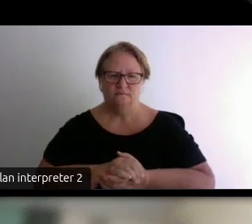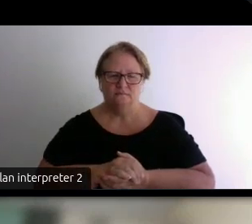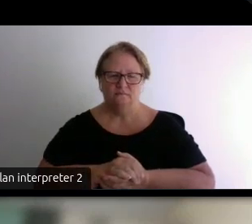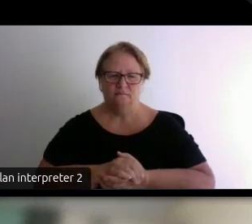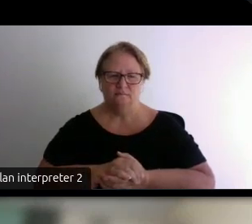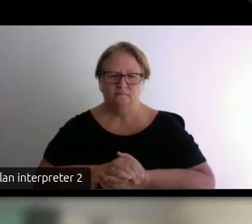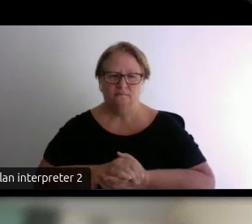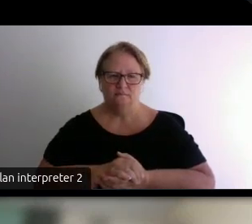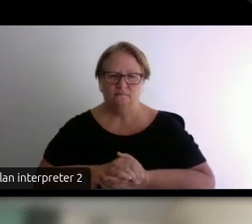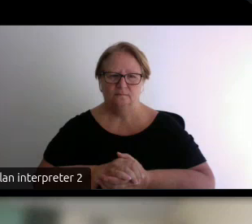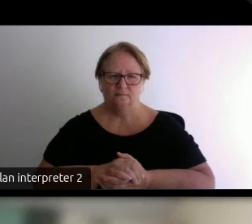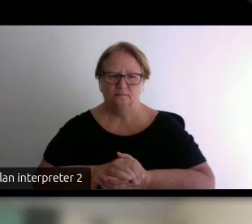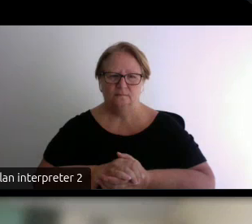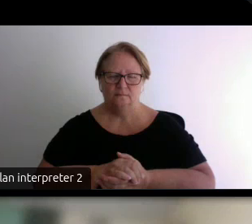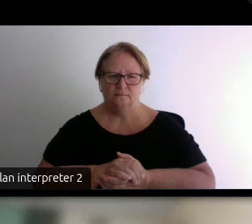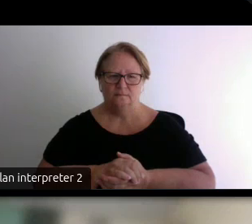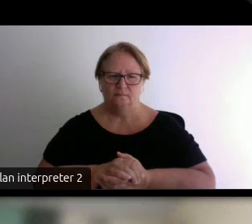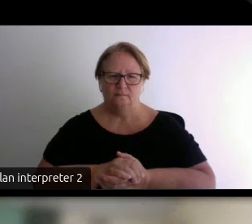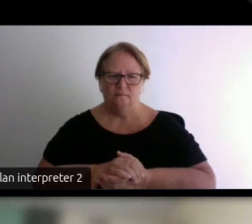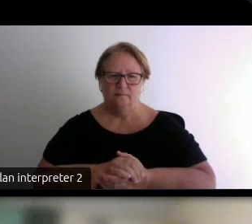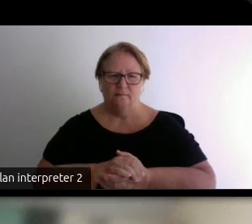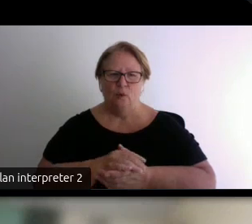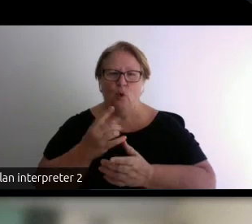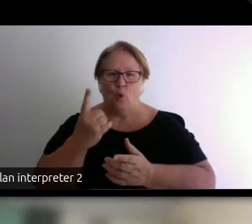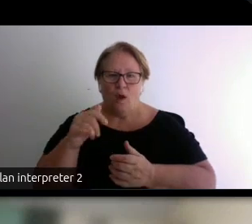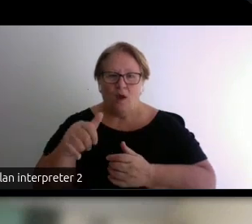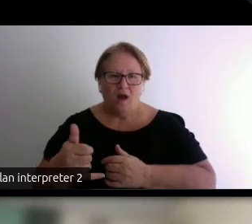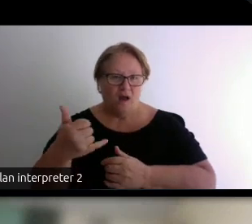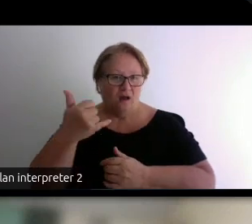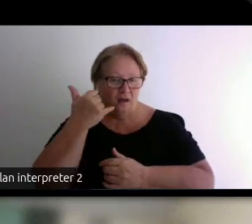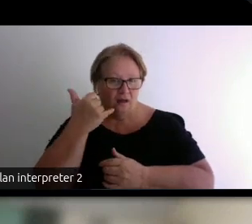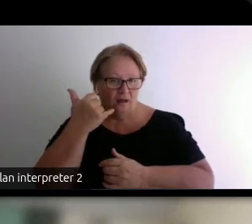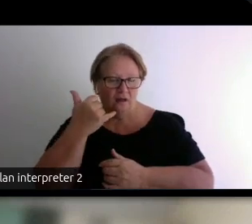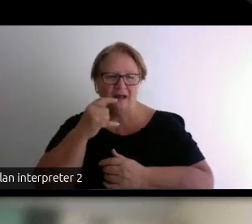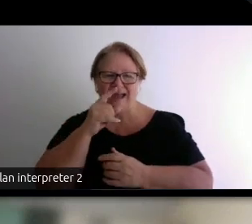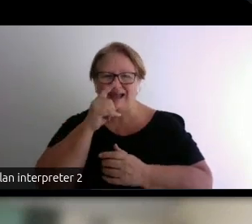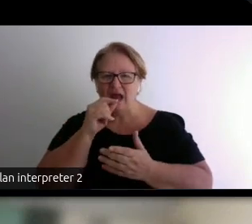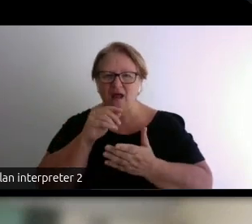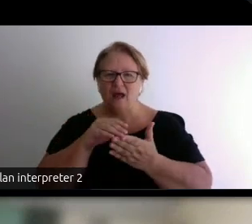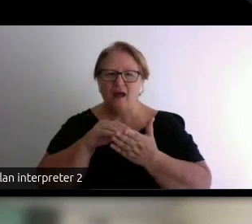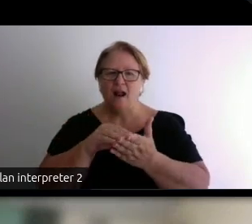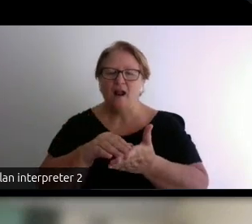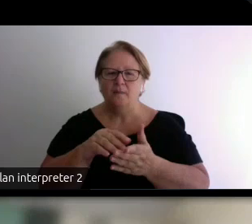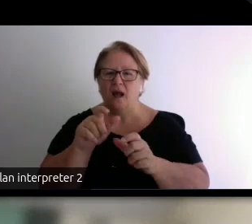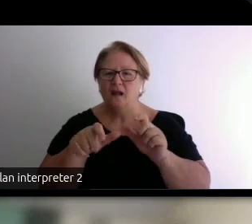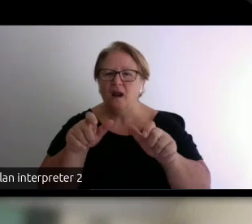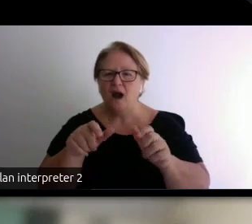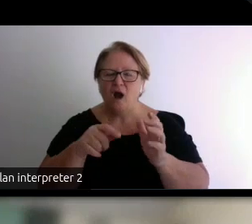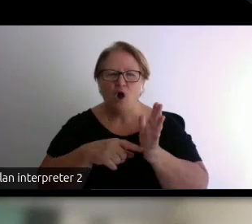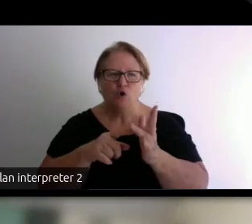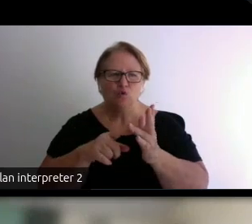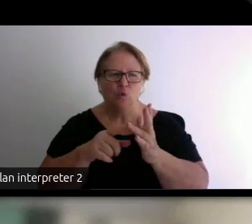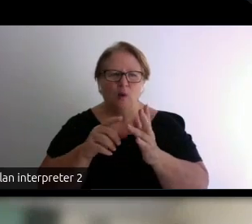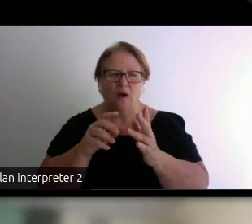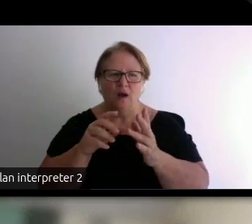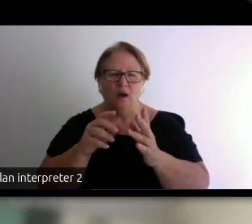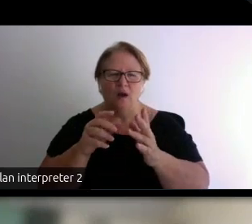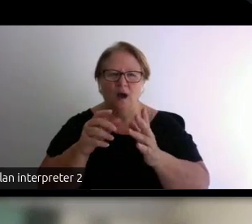who staff the call centre will be able to assist clients in identifying the problem that they have,